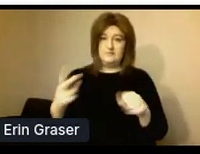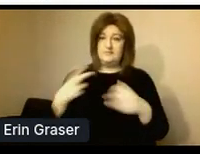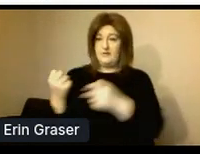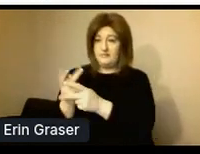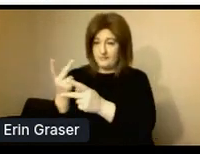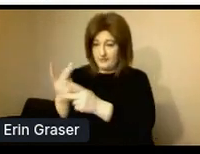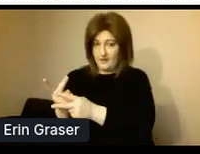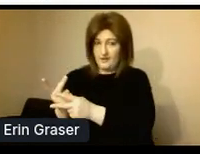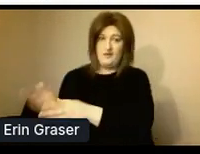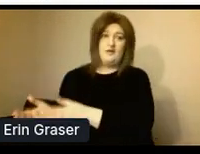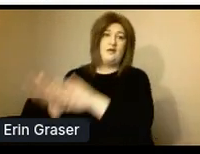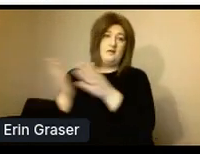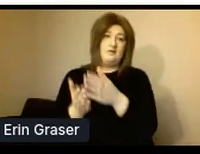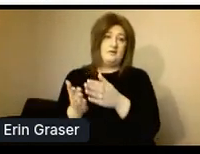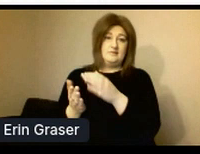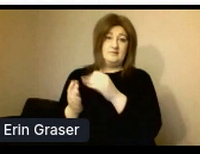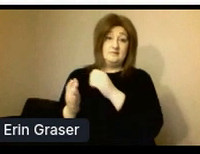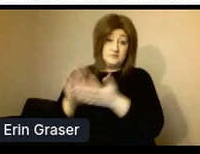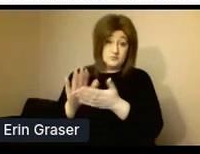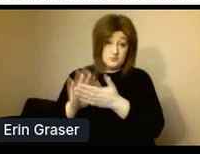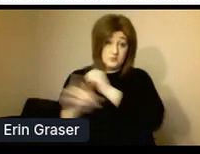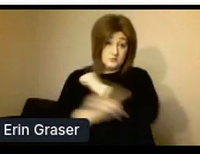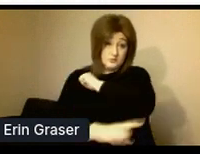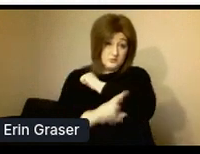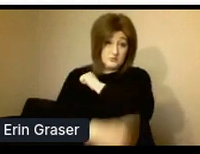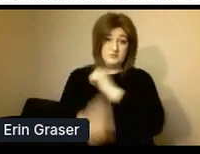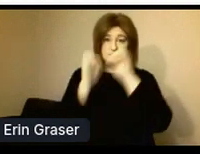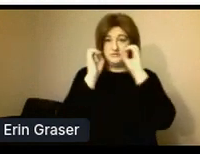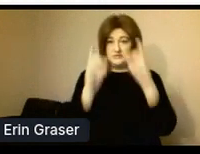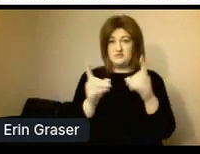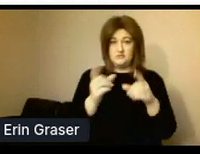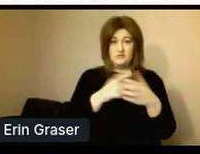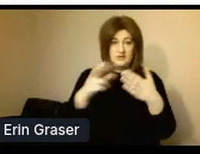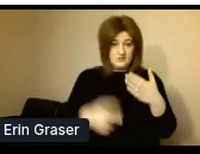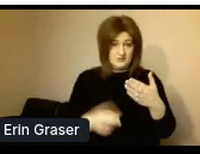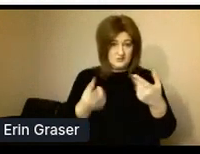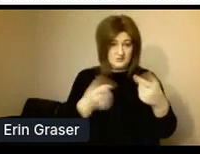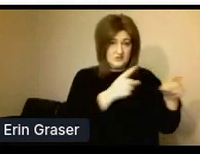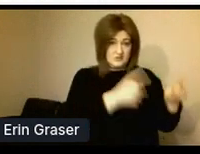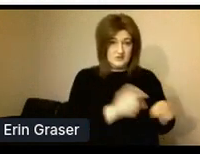We can see it in discipline. We see it in educational outcomes. We see it in the justice system.